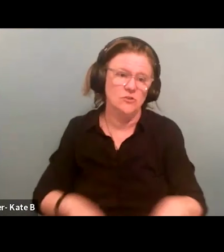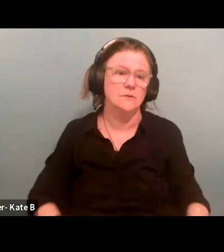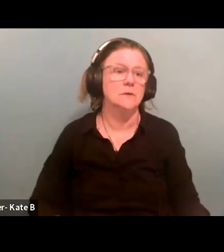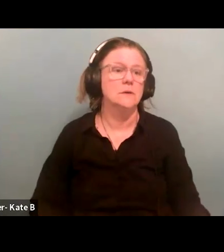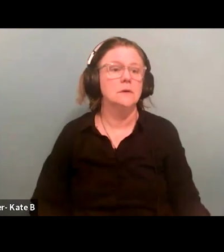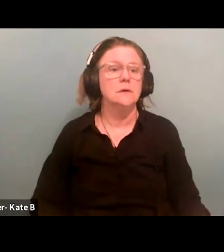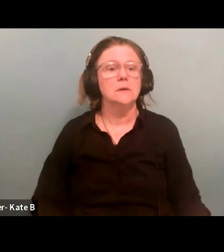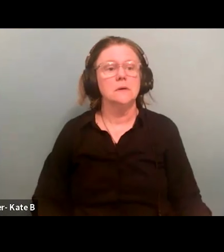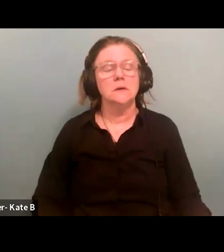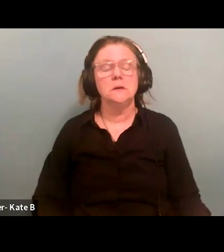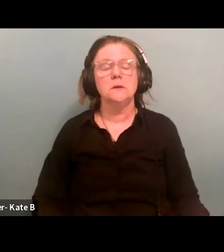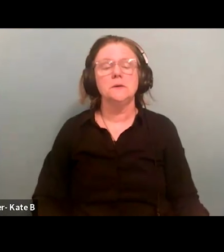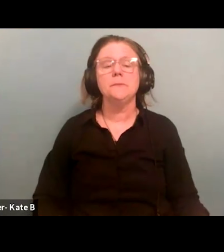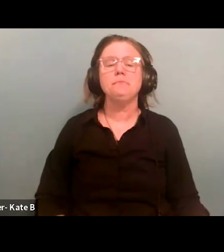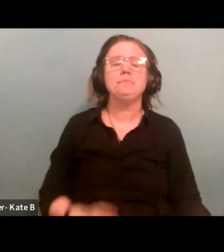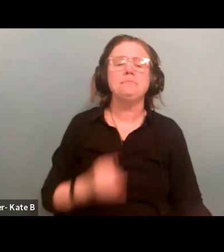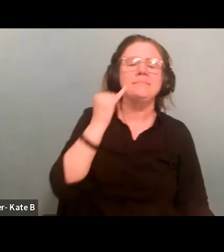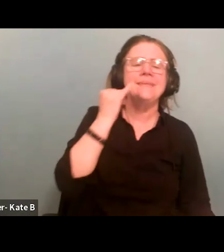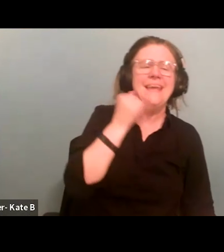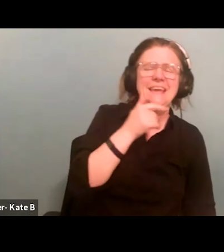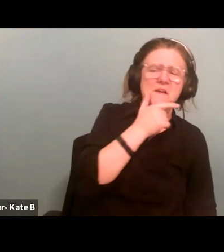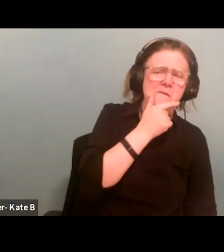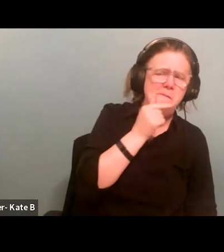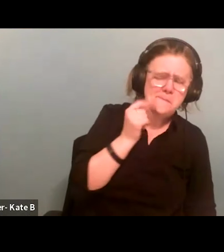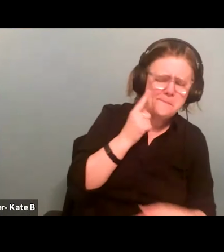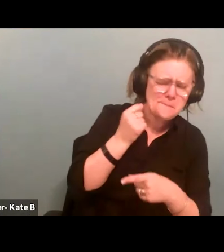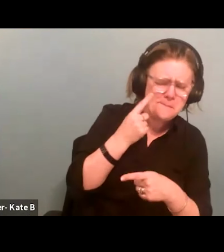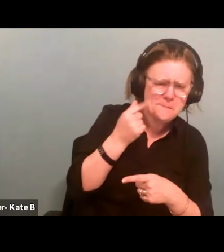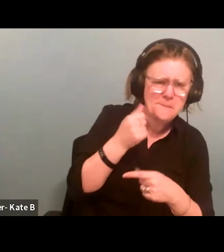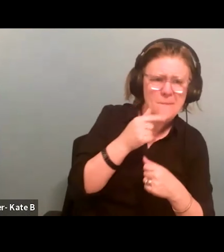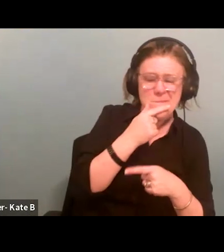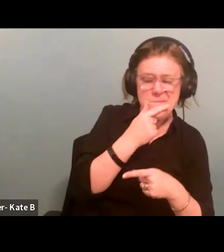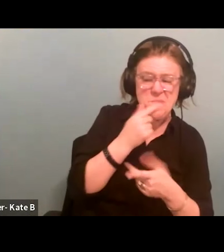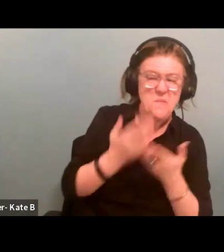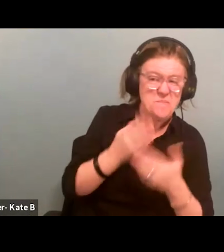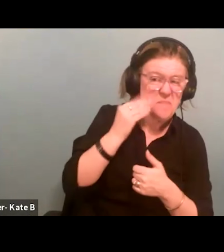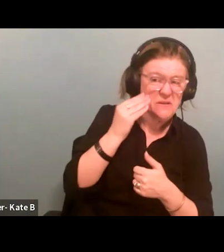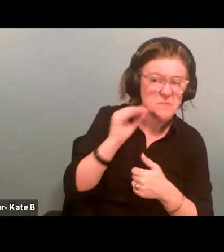So what are the things to look for if you are aware of an older adult or around an older adult?